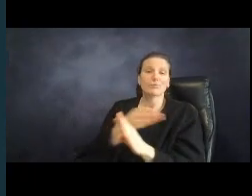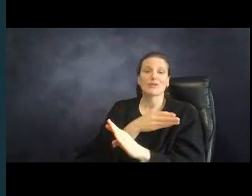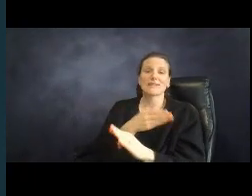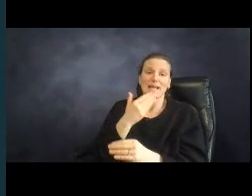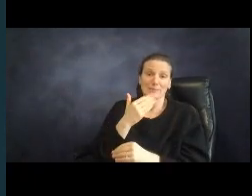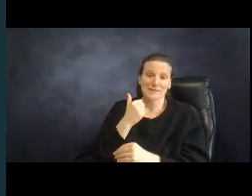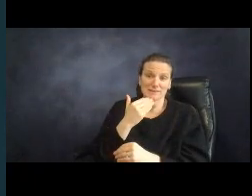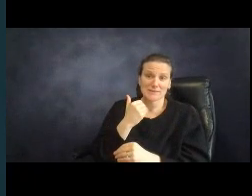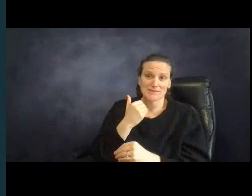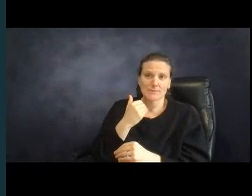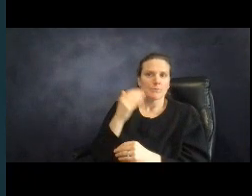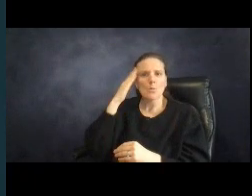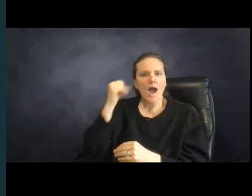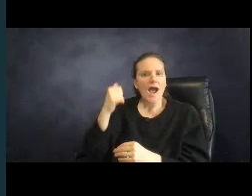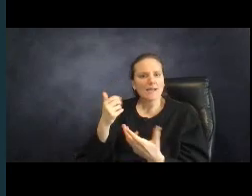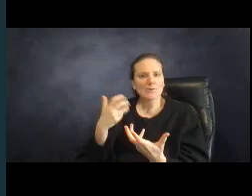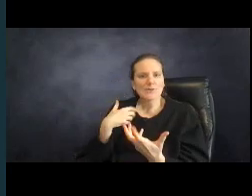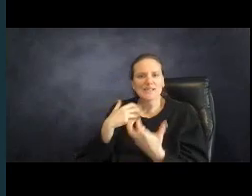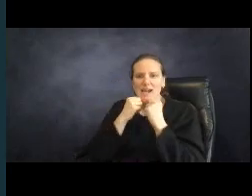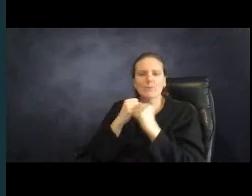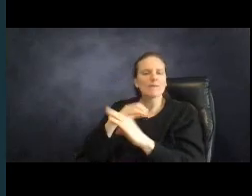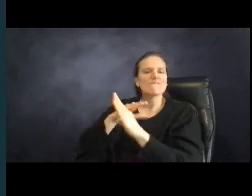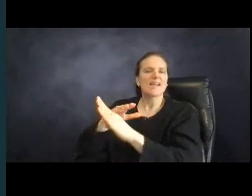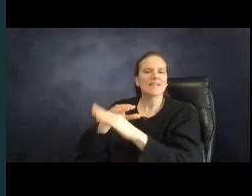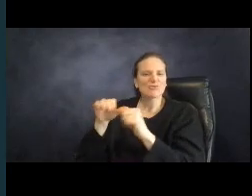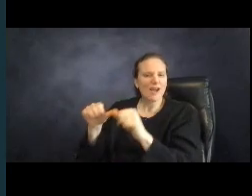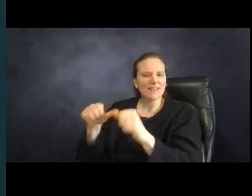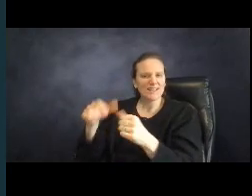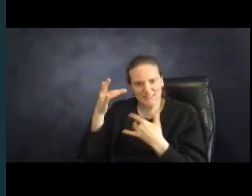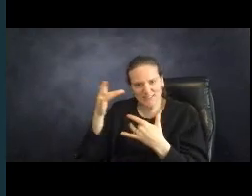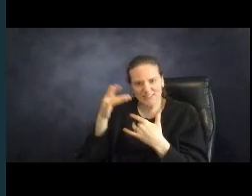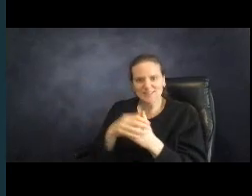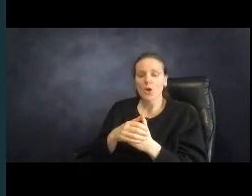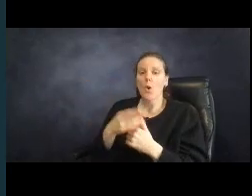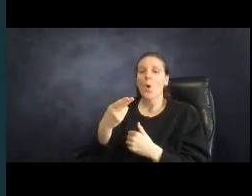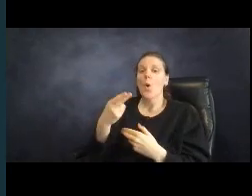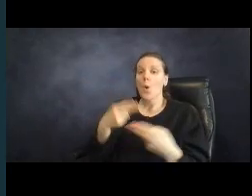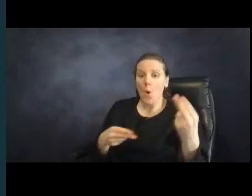Because we want to prevent chronic illness. 'cause we want our hormones to be balanced because we wanna have energy, because we have a,